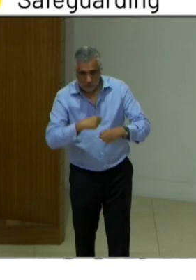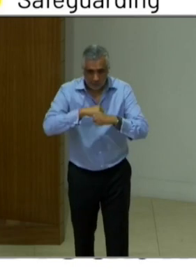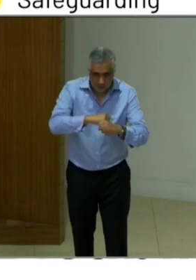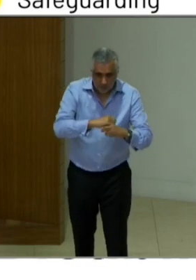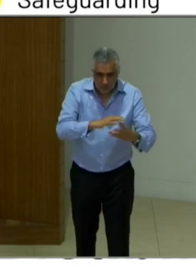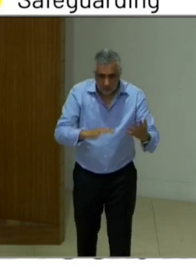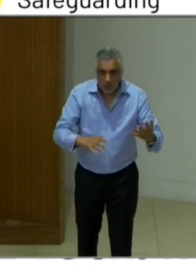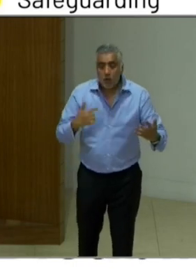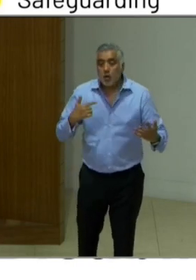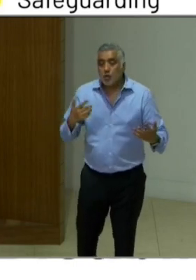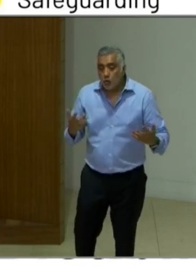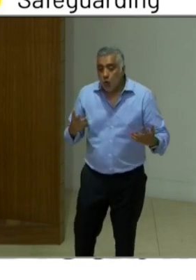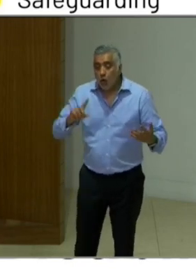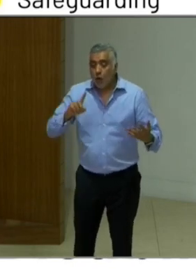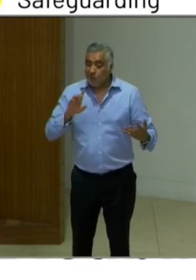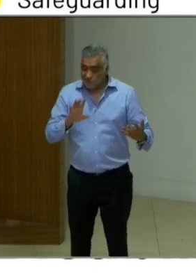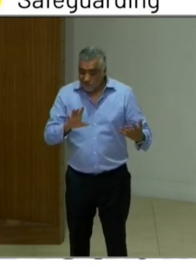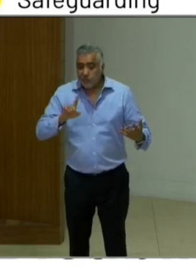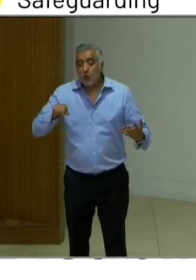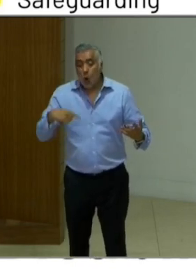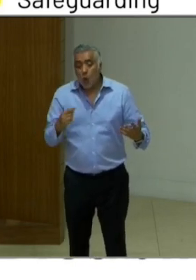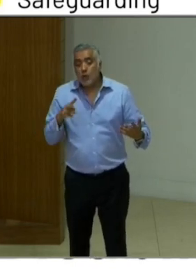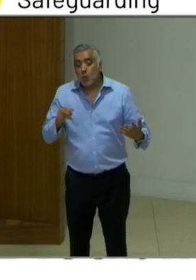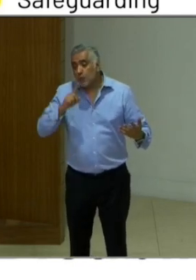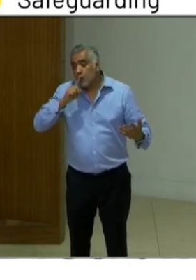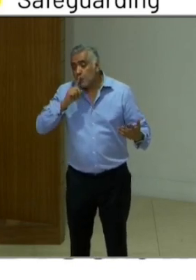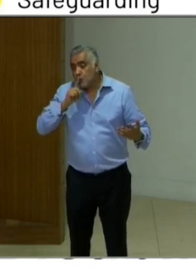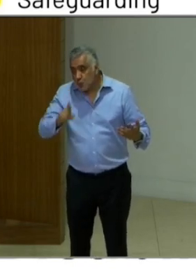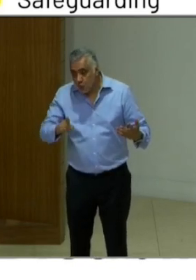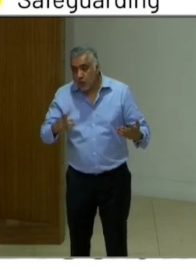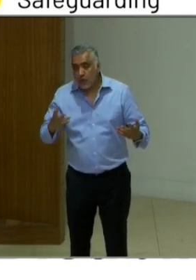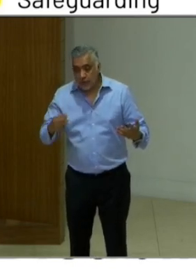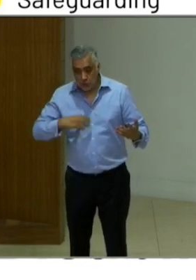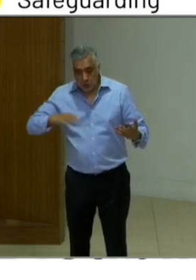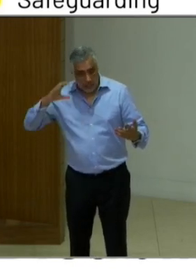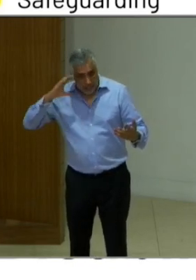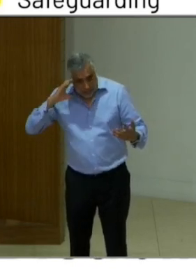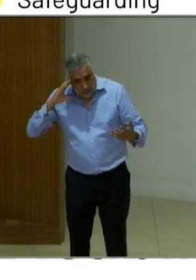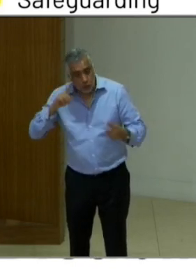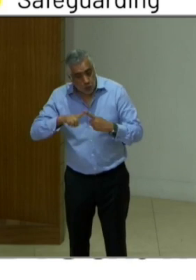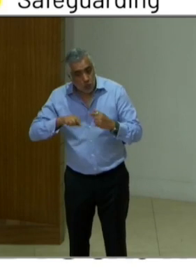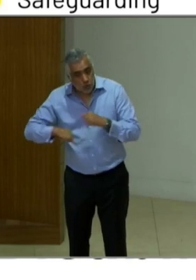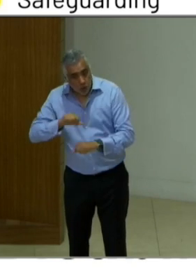Instead, the only way for a true conversion is to listen to each other.